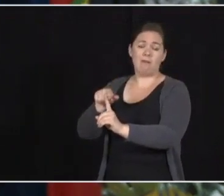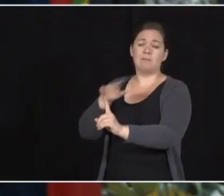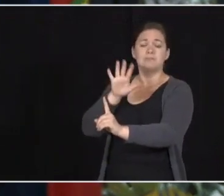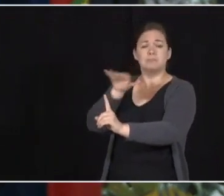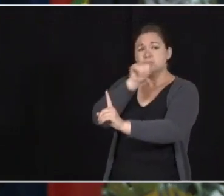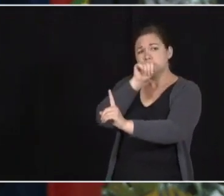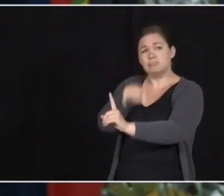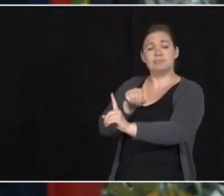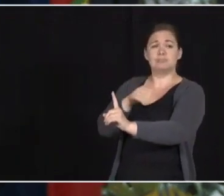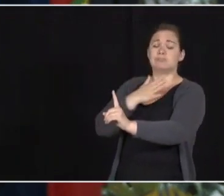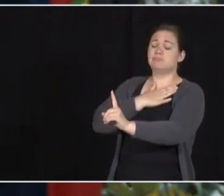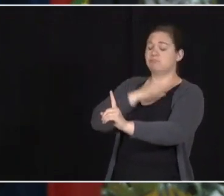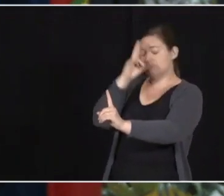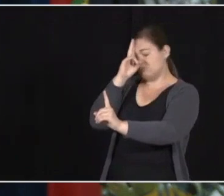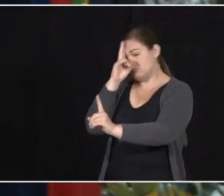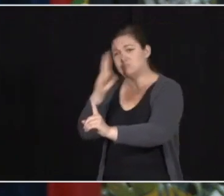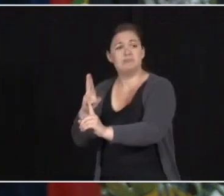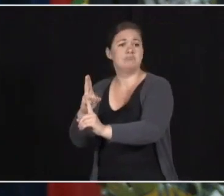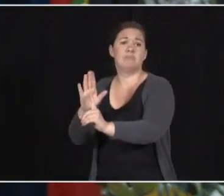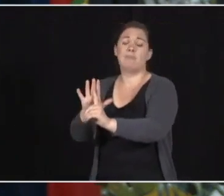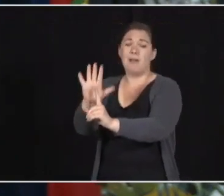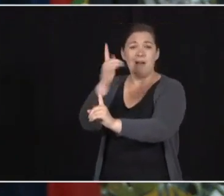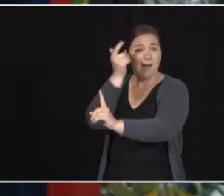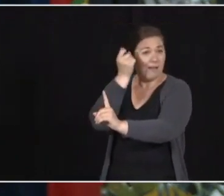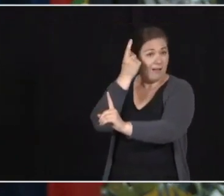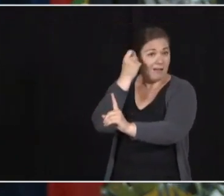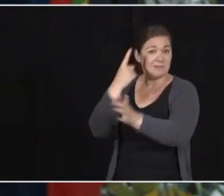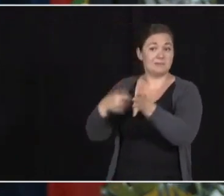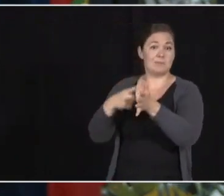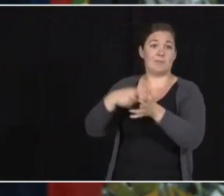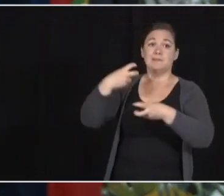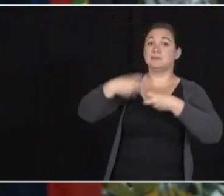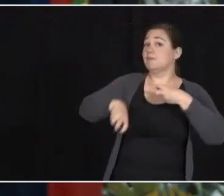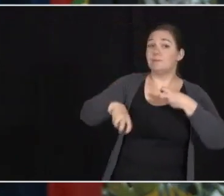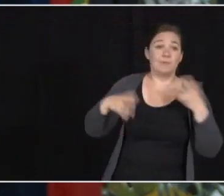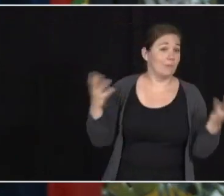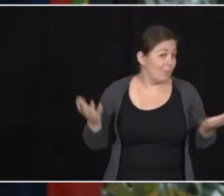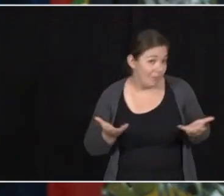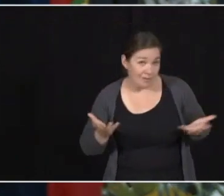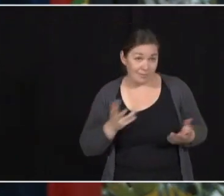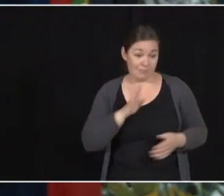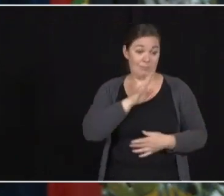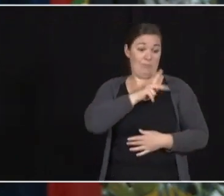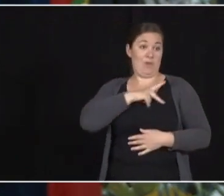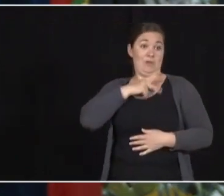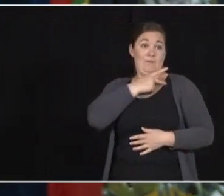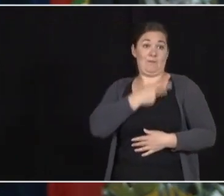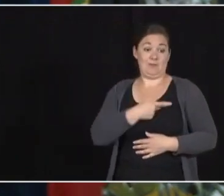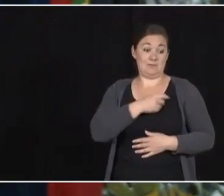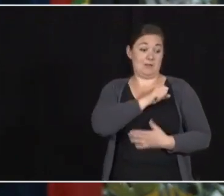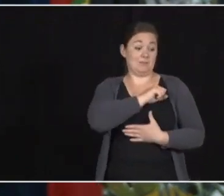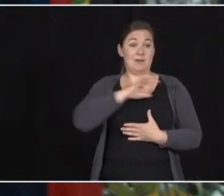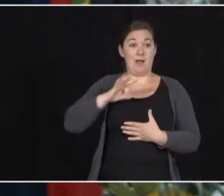the provincial staff, as you are just mentioning, which I don't have a big issue with, but sometimes he might have challenges.